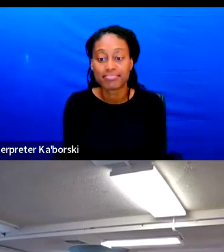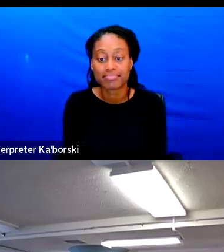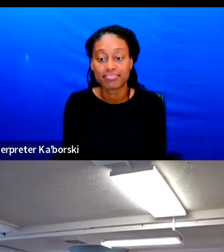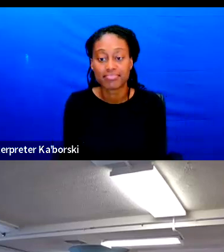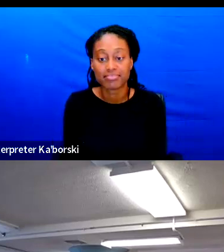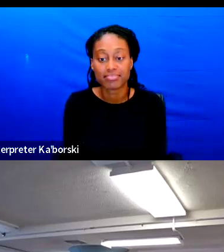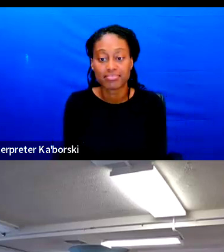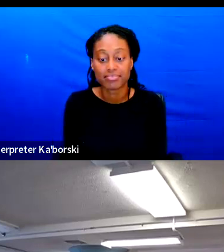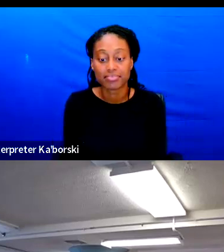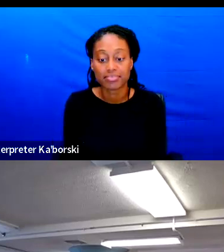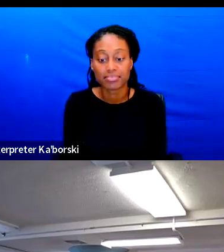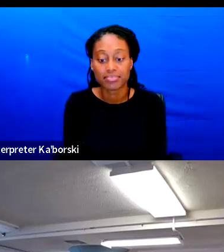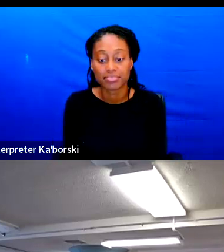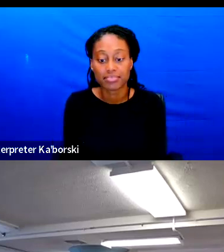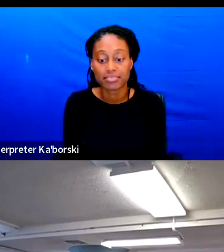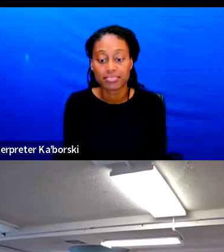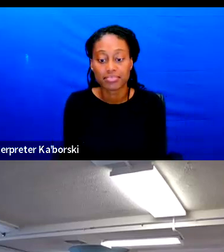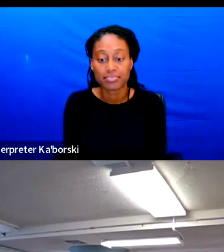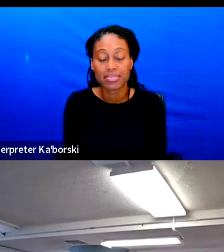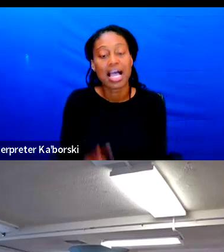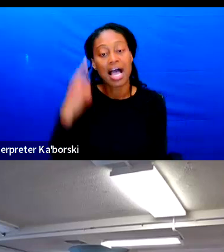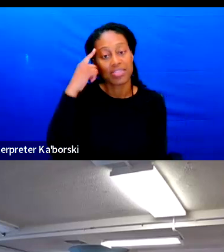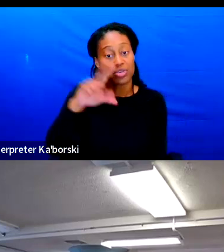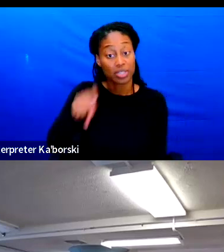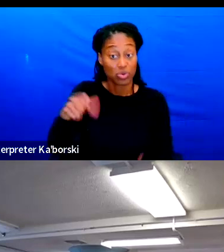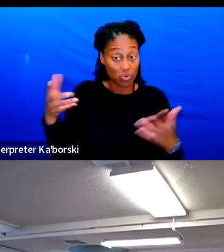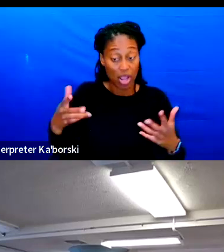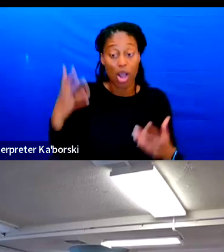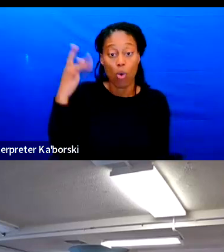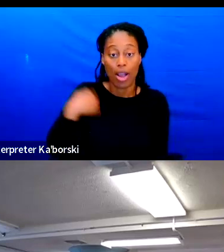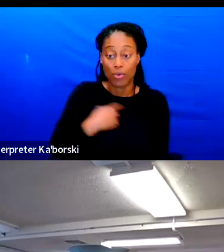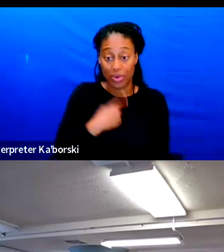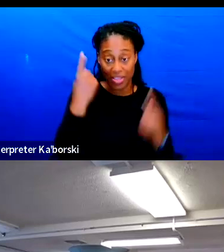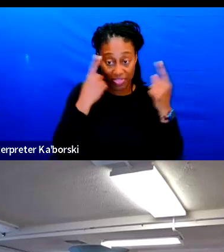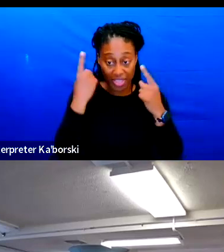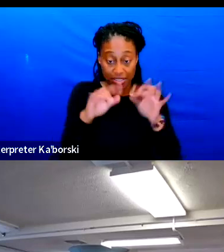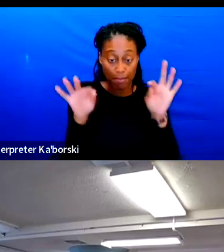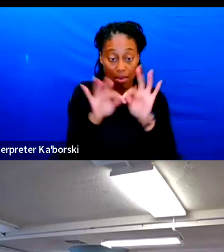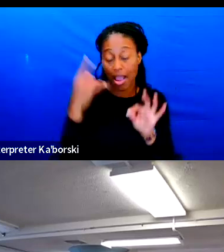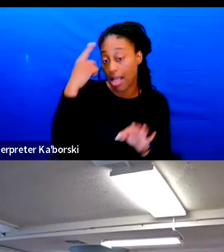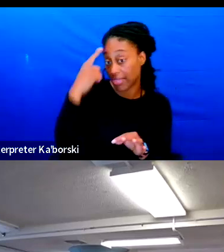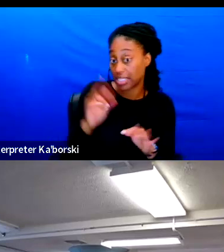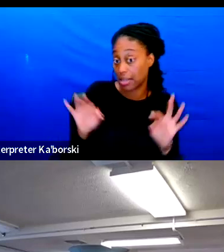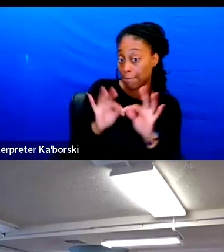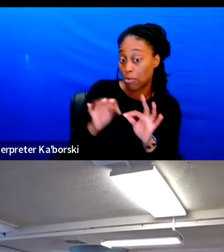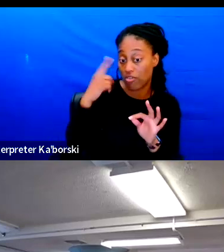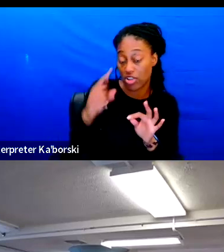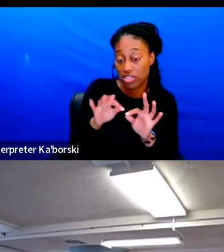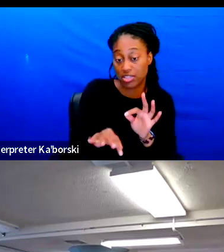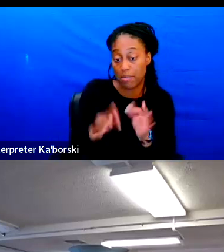Selina Butcher: Why do you think? Well, I think the question was, why do we think it's important? I think it's important just for the simple thing of